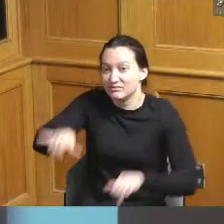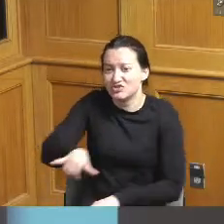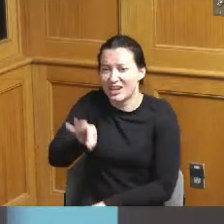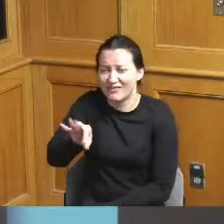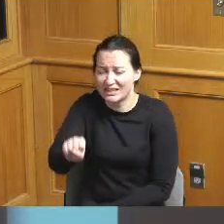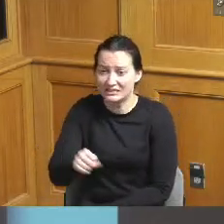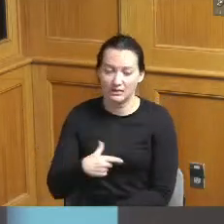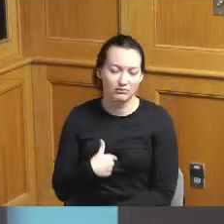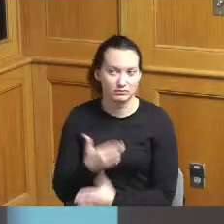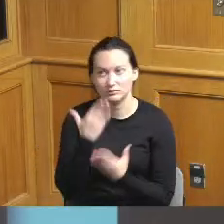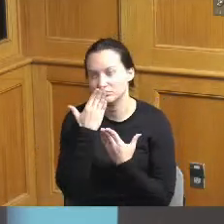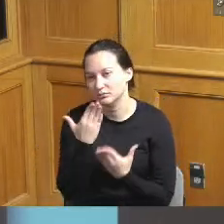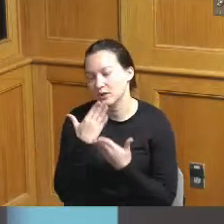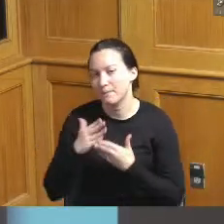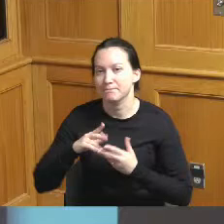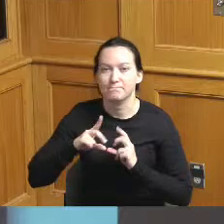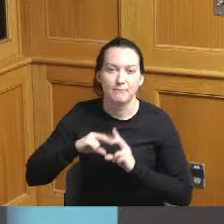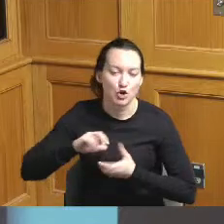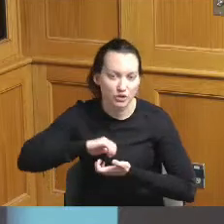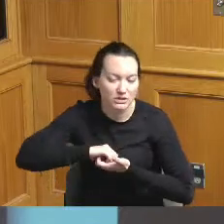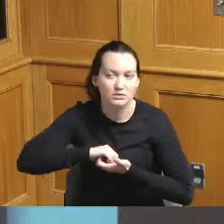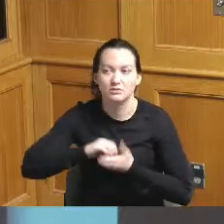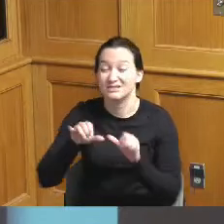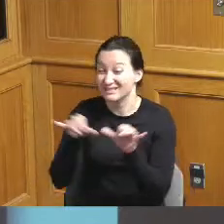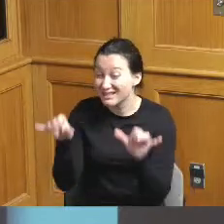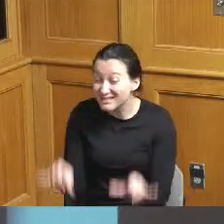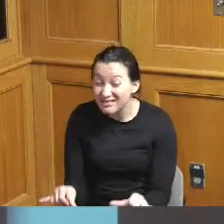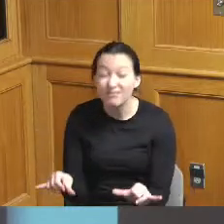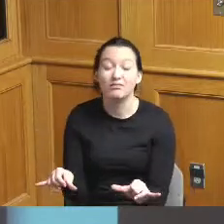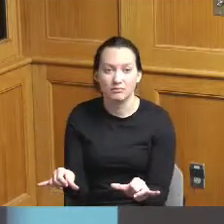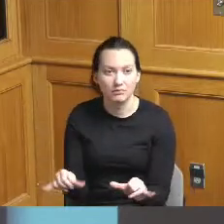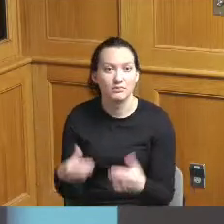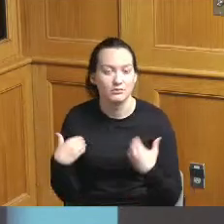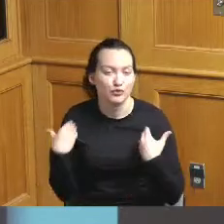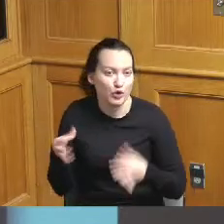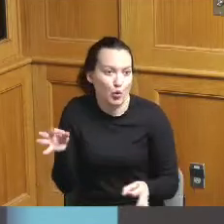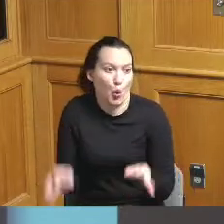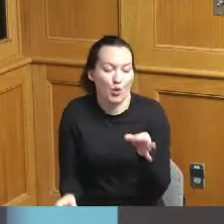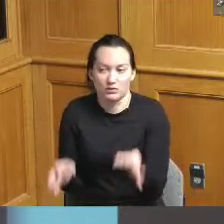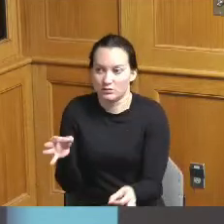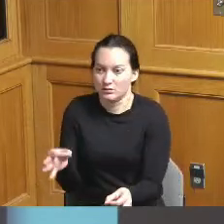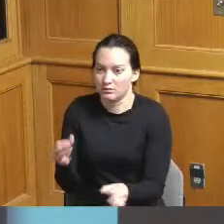to just say I'm grateful for our partners and our system Partners Juvenile Court to help work